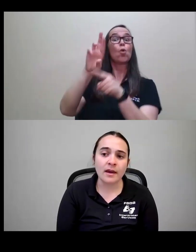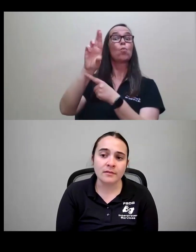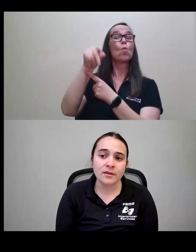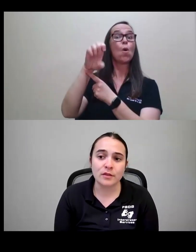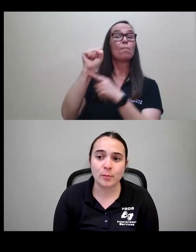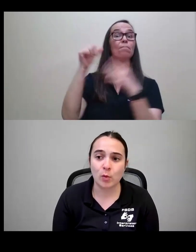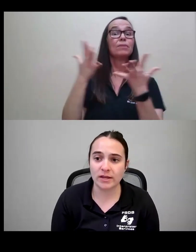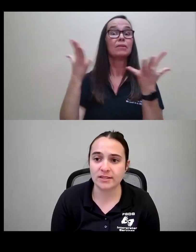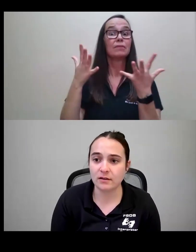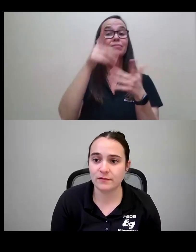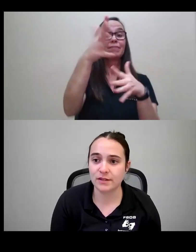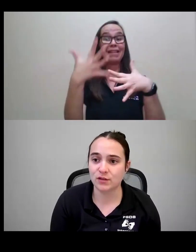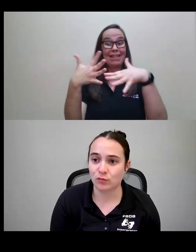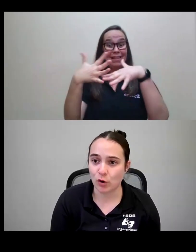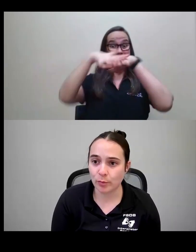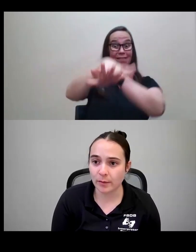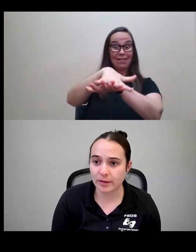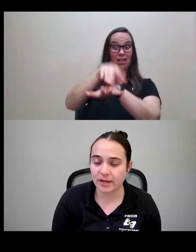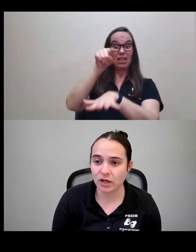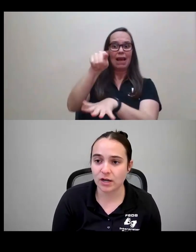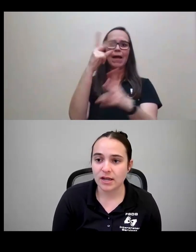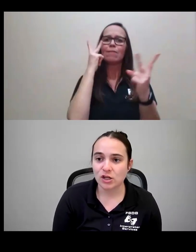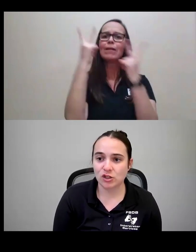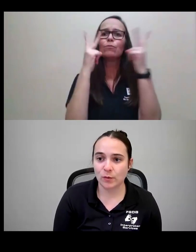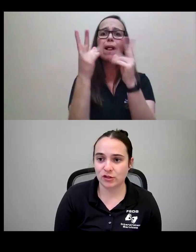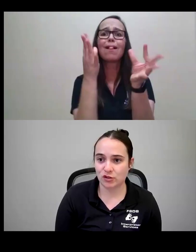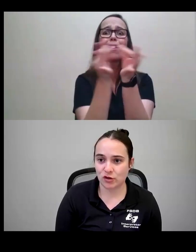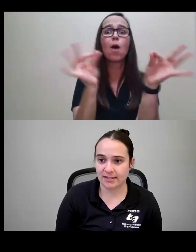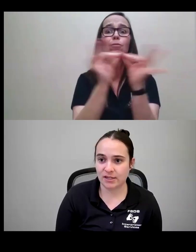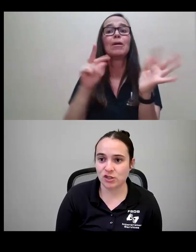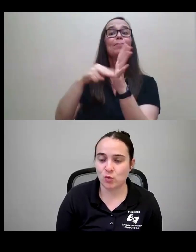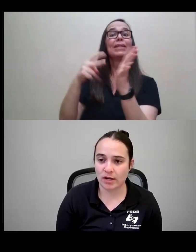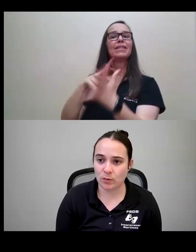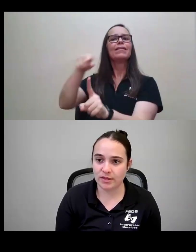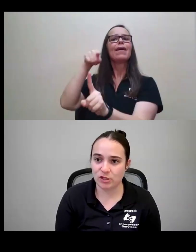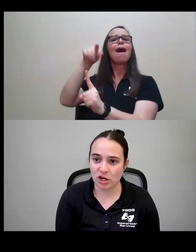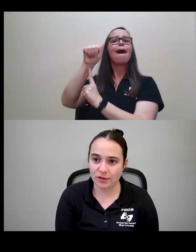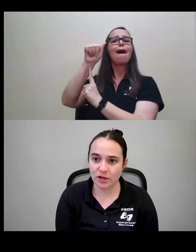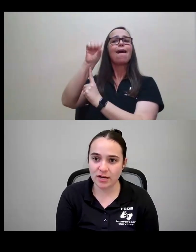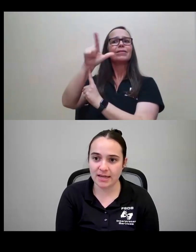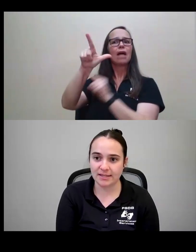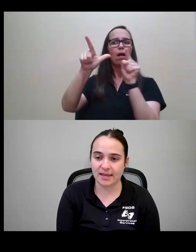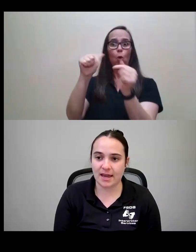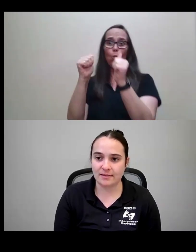Again, the point of this rope up here showing the strands intertwining with each other is